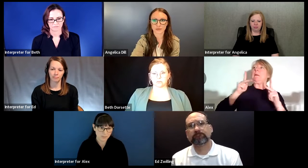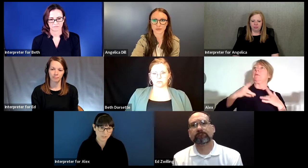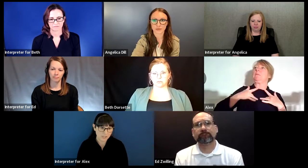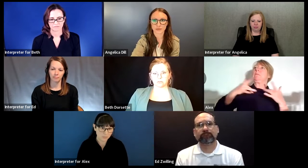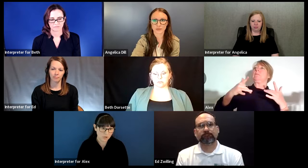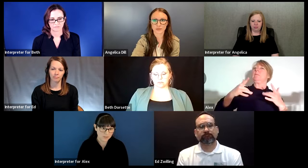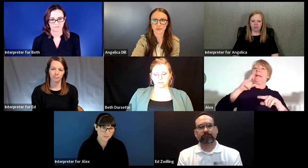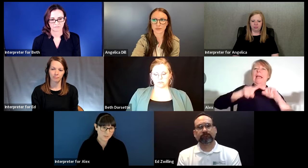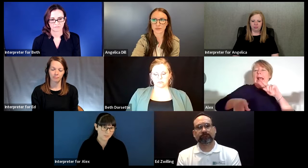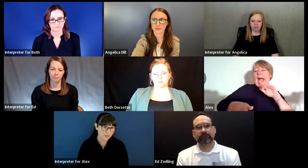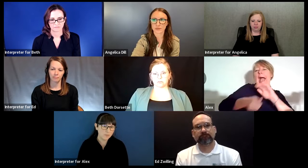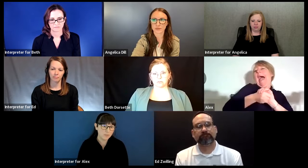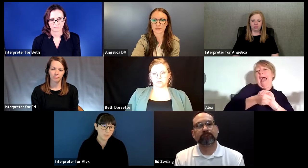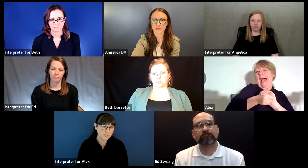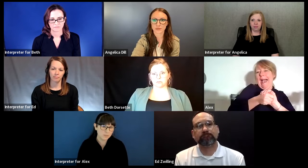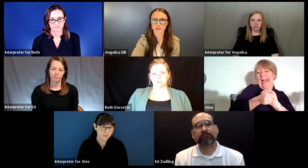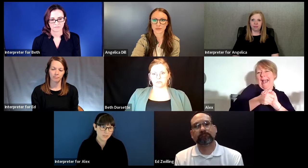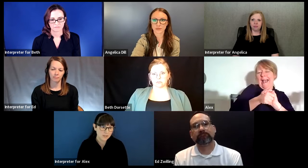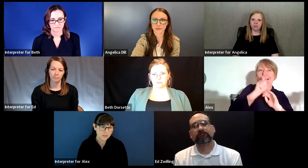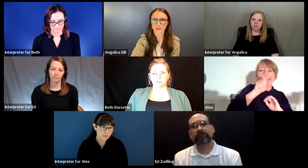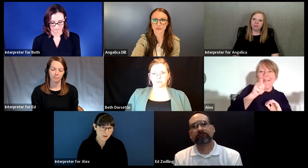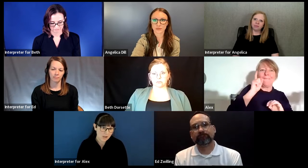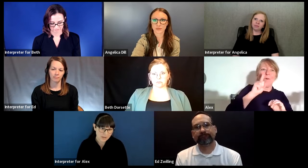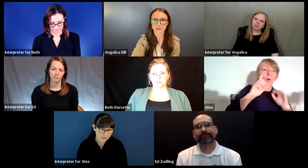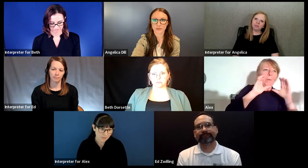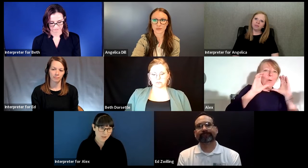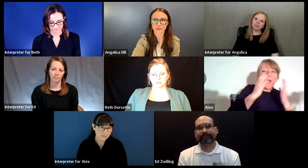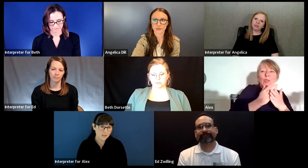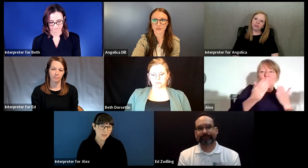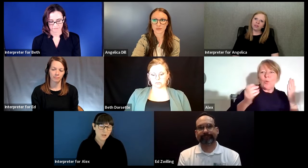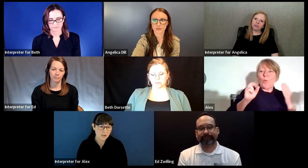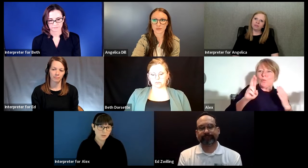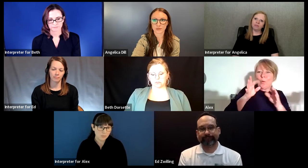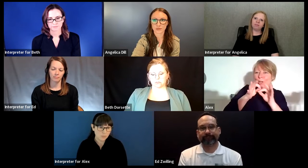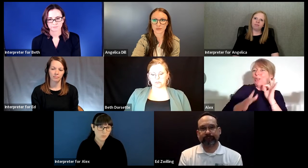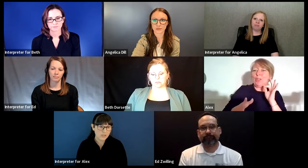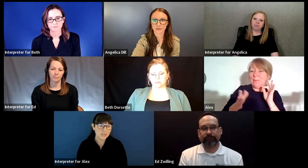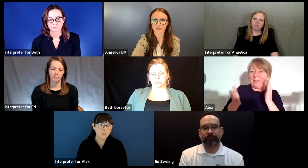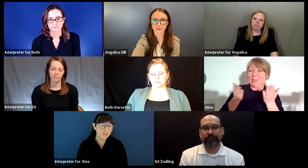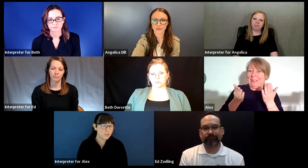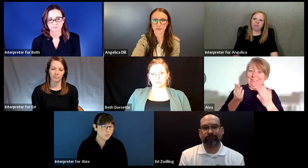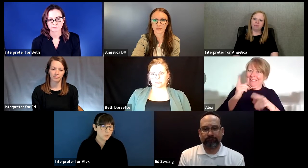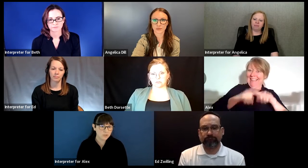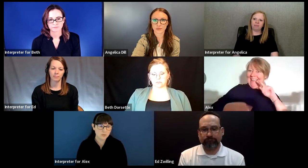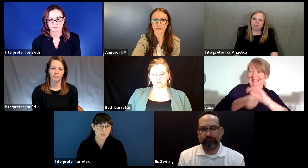application process? And for Deaf people we typically cannot hide that. We need communication resources.